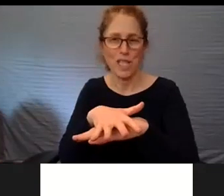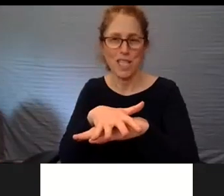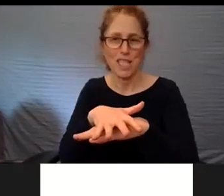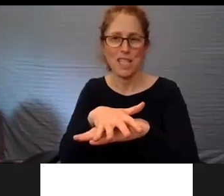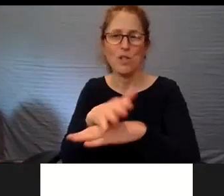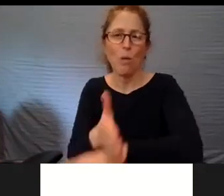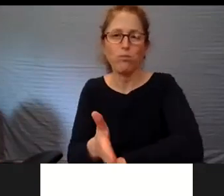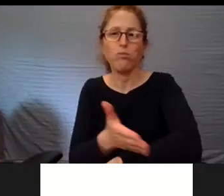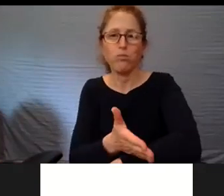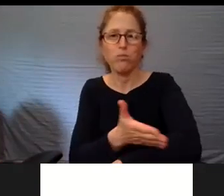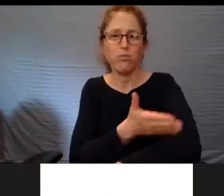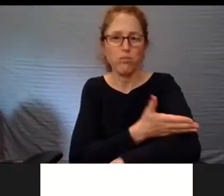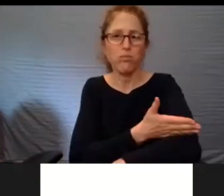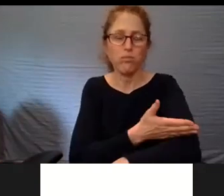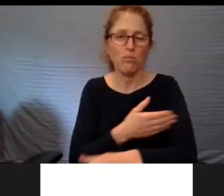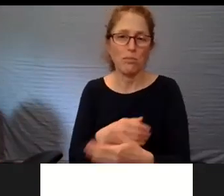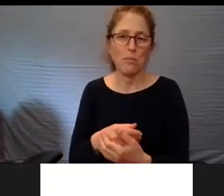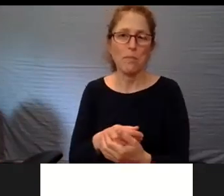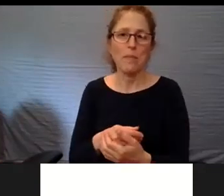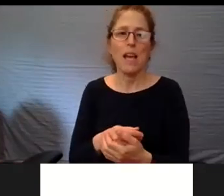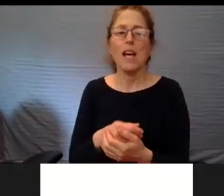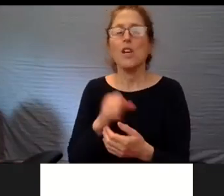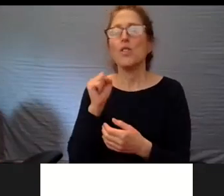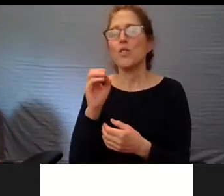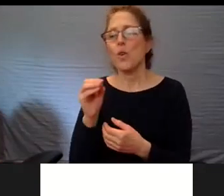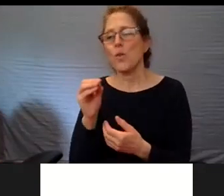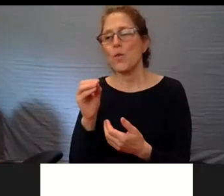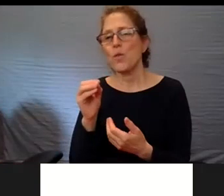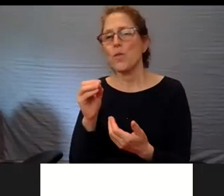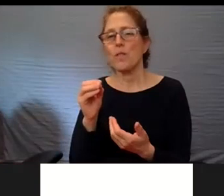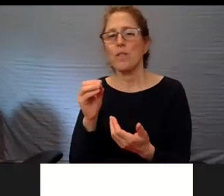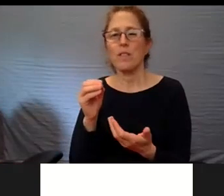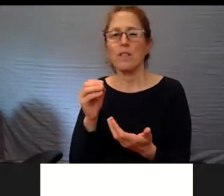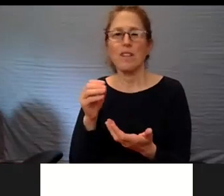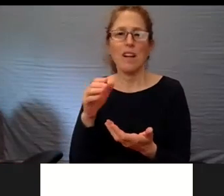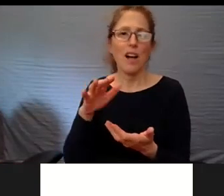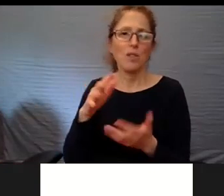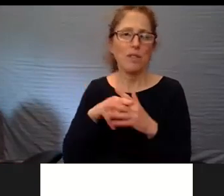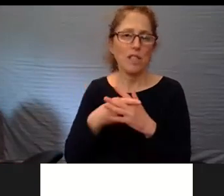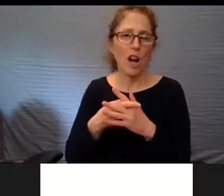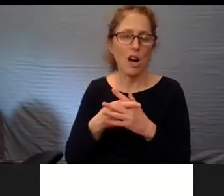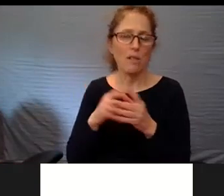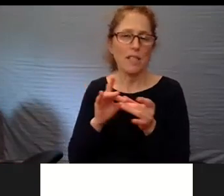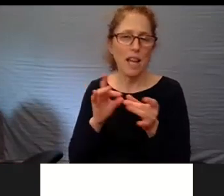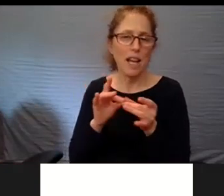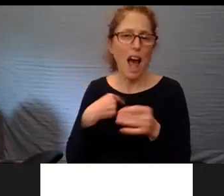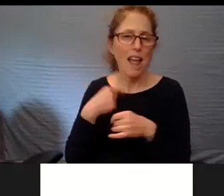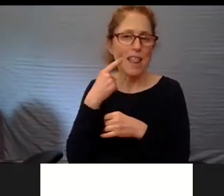than they otherwise would be. And so I'll just sort of start off by saying, I think what the disability community